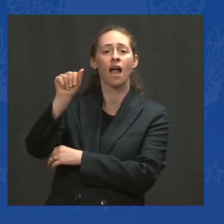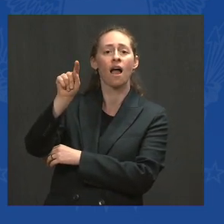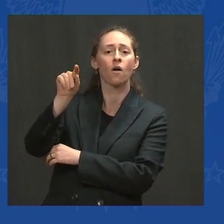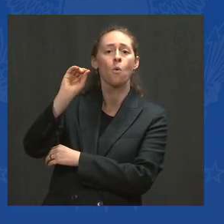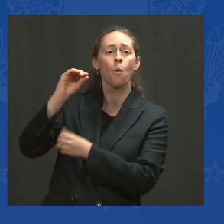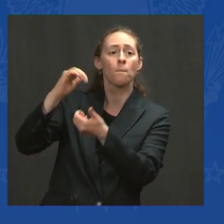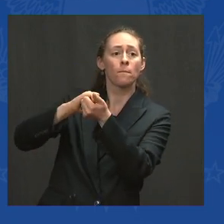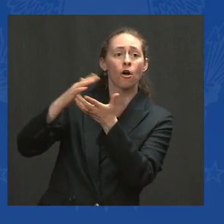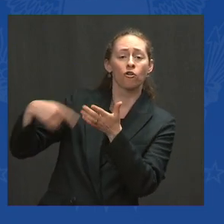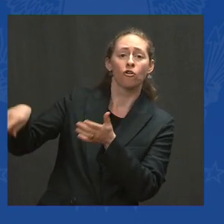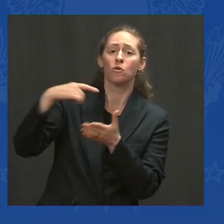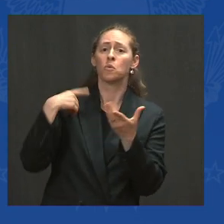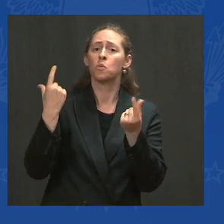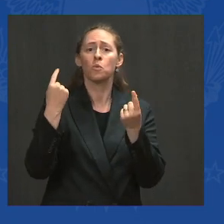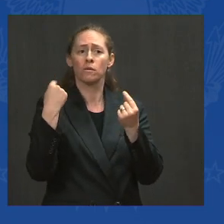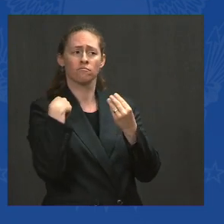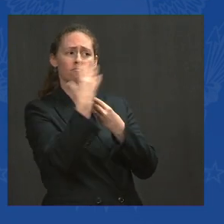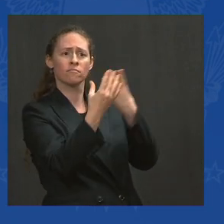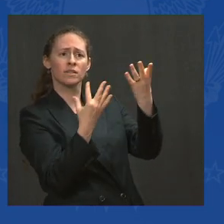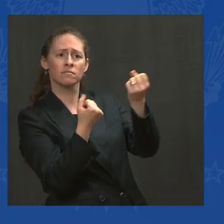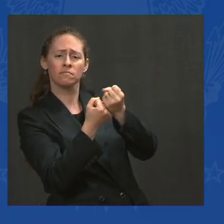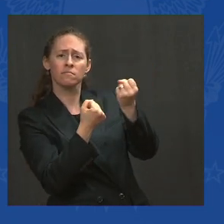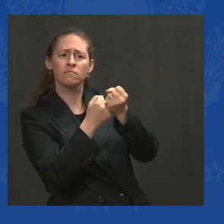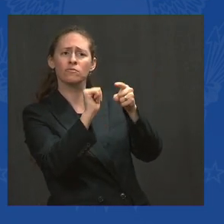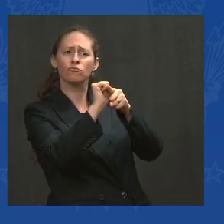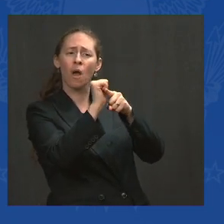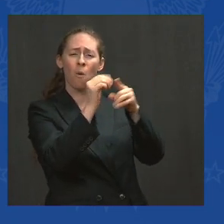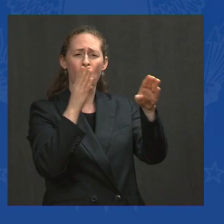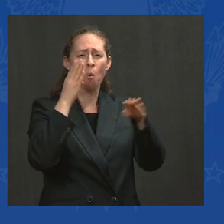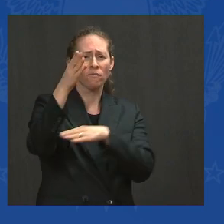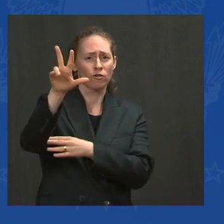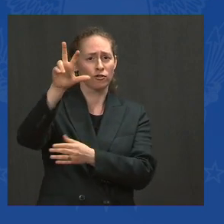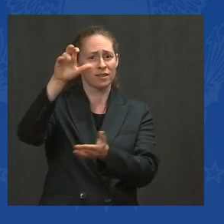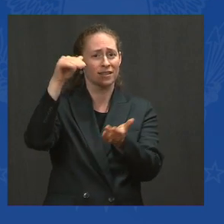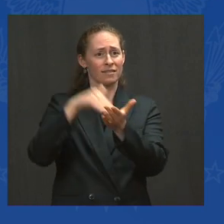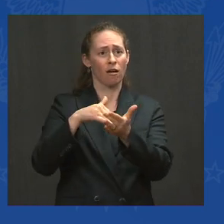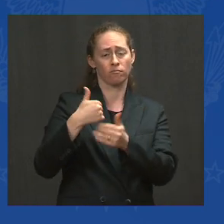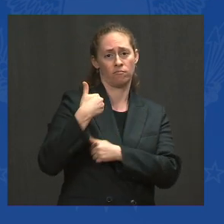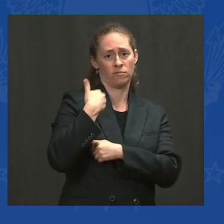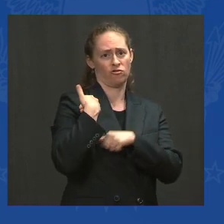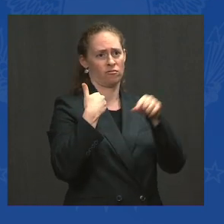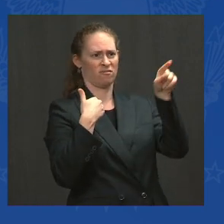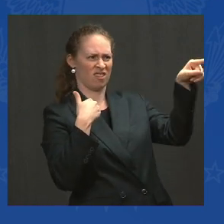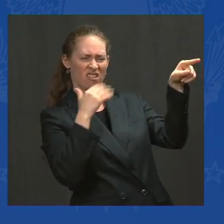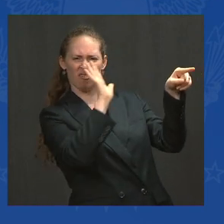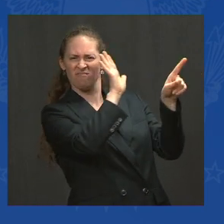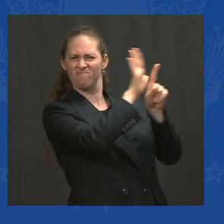300,000 current serving members of the military -- of the Afghan National Security Force, and many